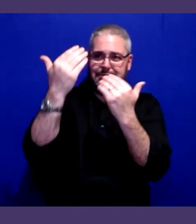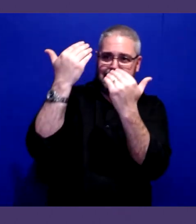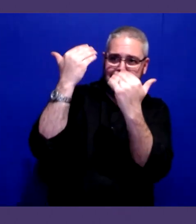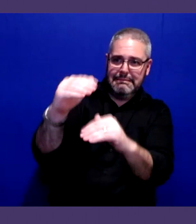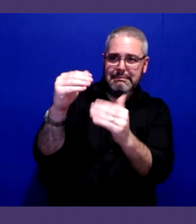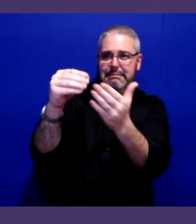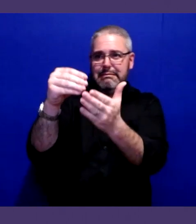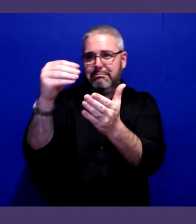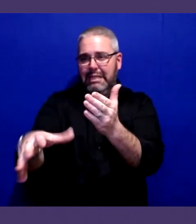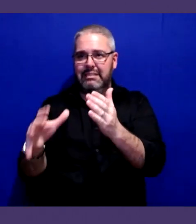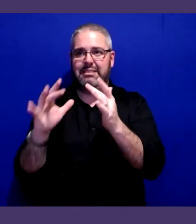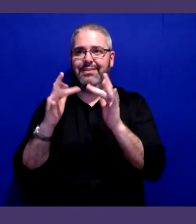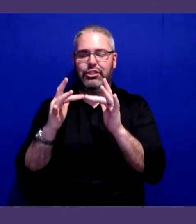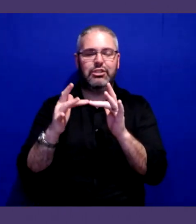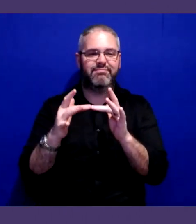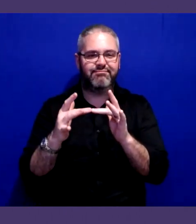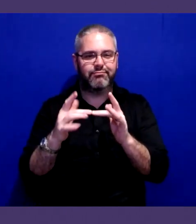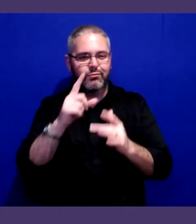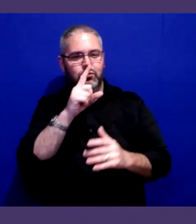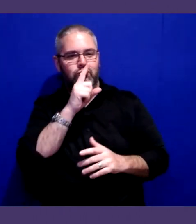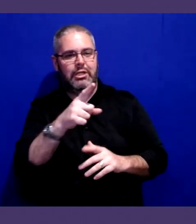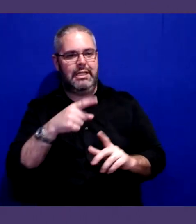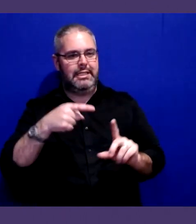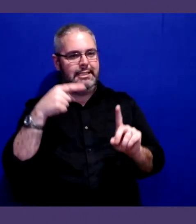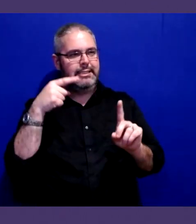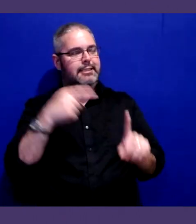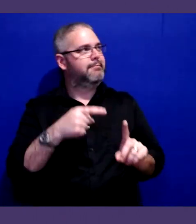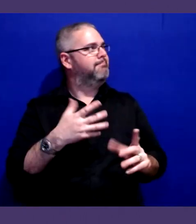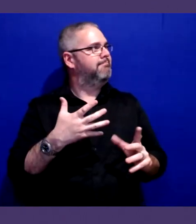It really brings home that accessibility is